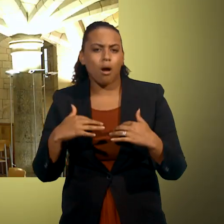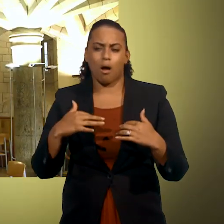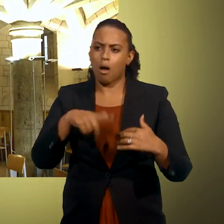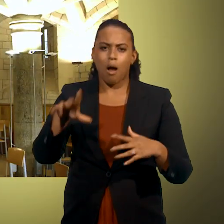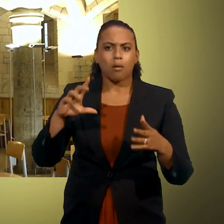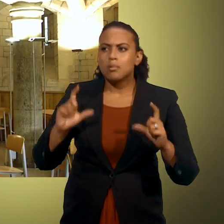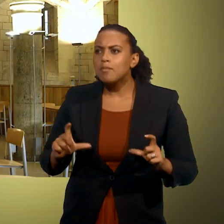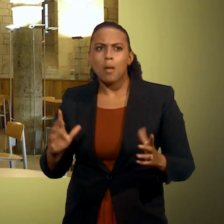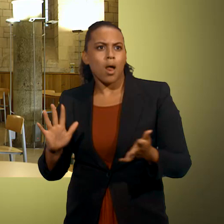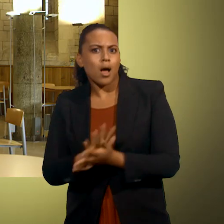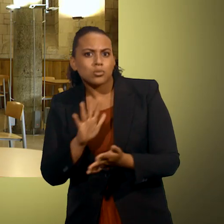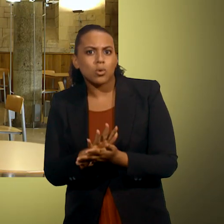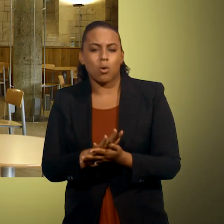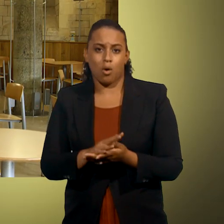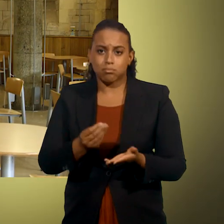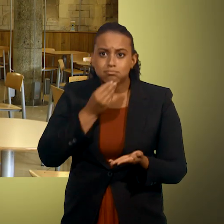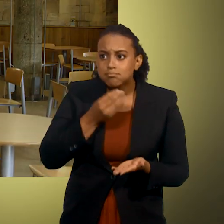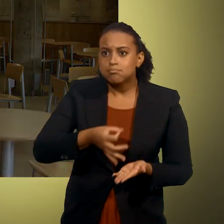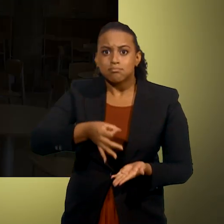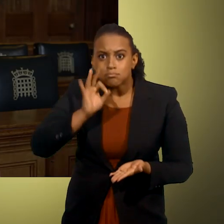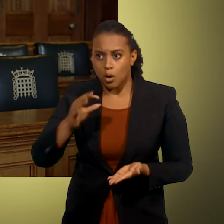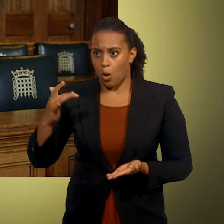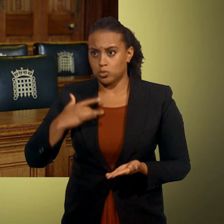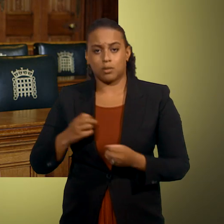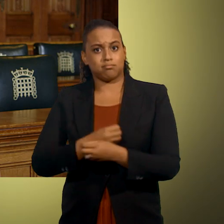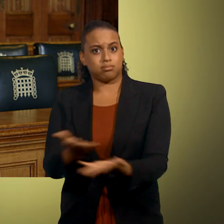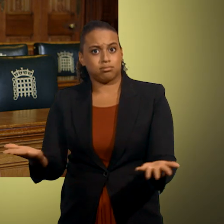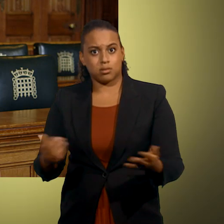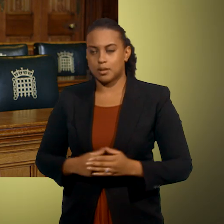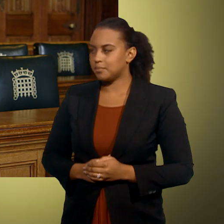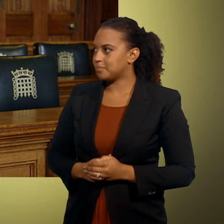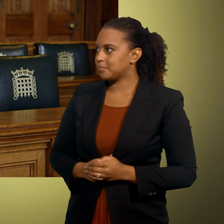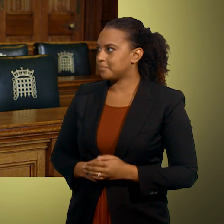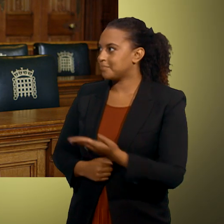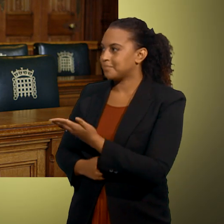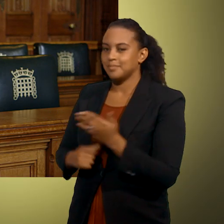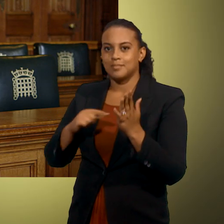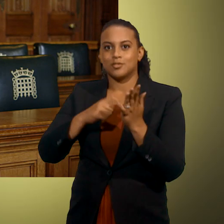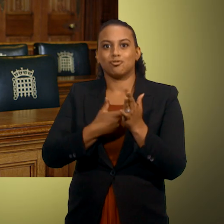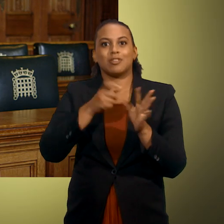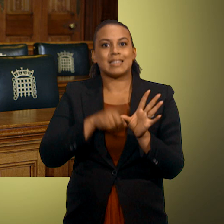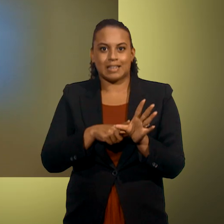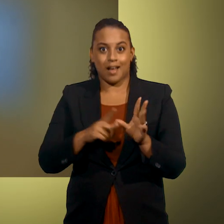accessible catering facilities and toilets. Hello, I'm Tracey. I work in the Visitor Services Team.